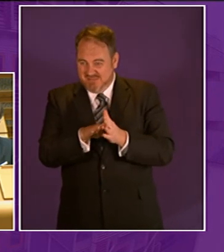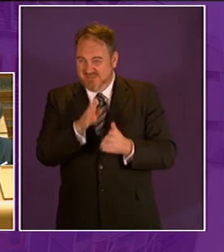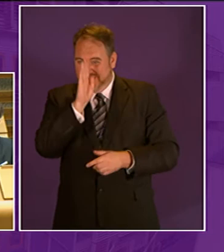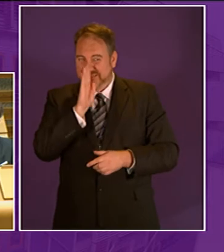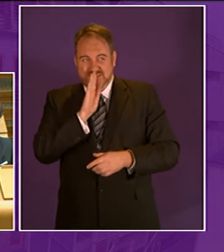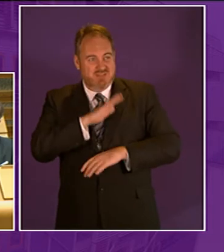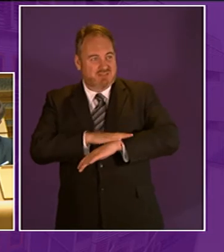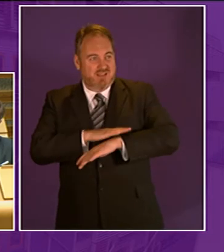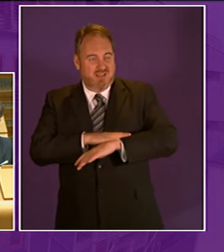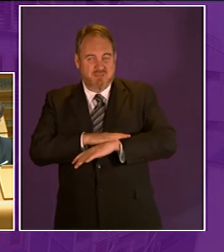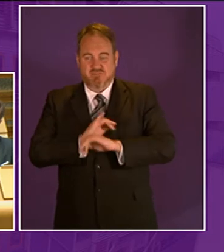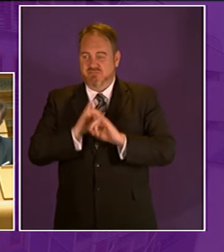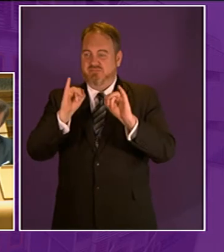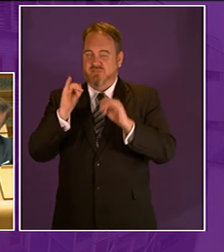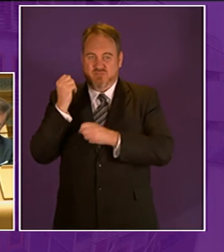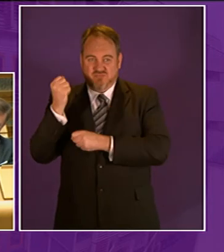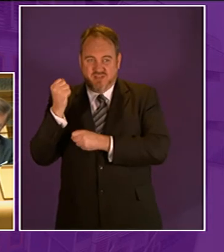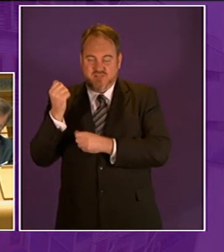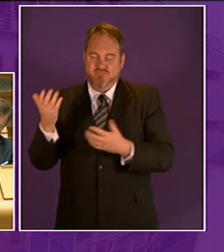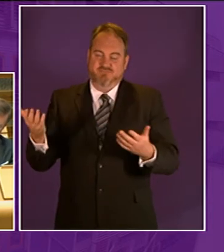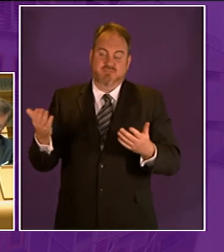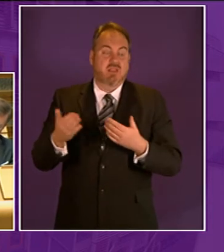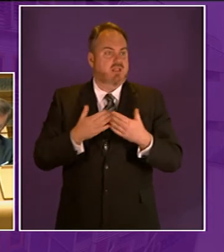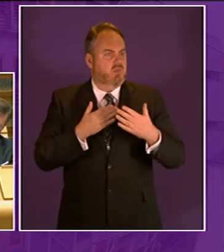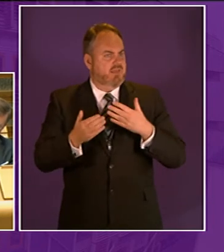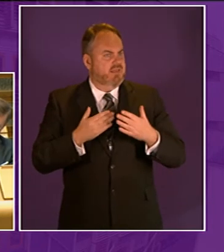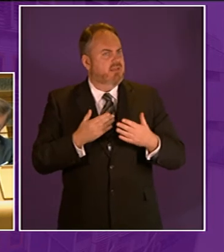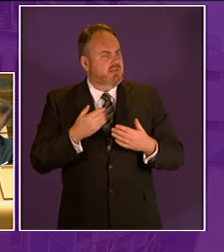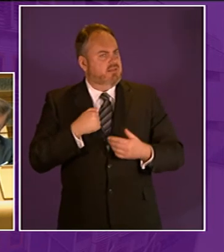My first question to the cabinet secretary reflects those constituents’ concerns.